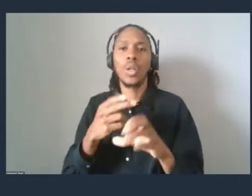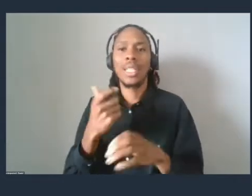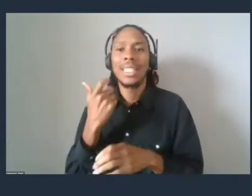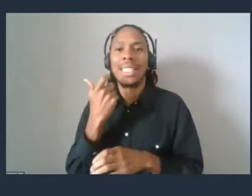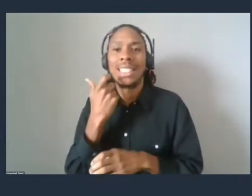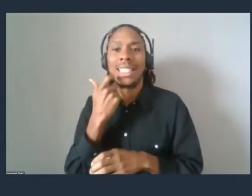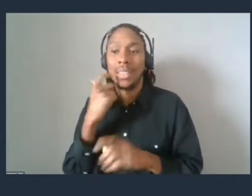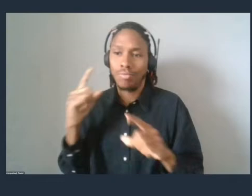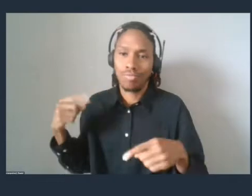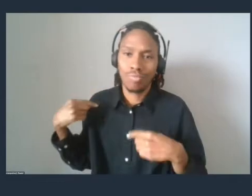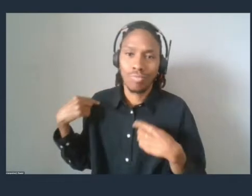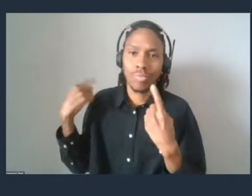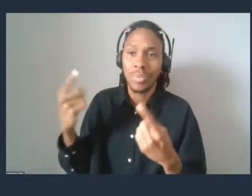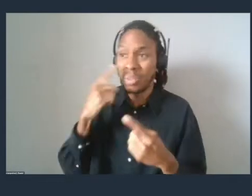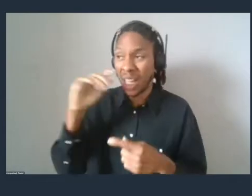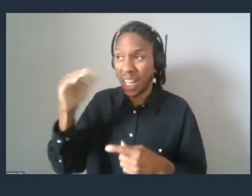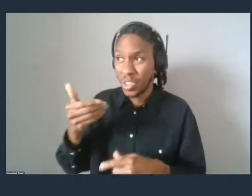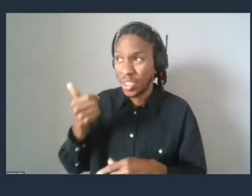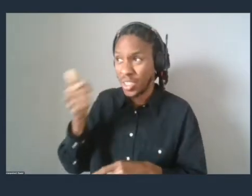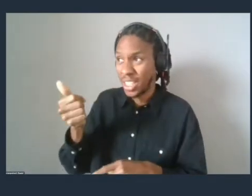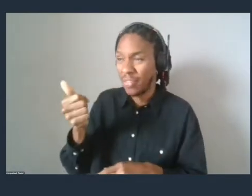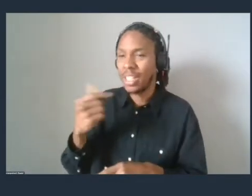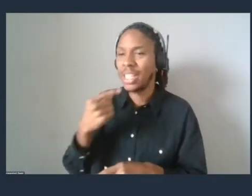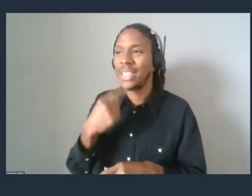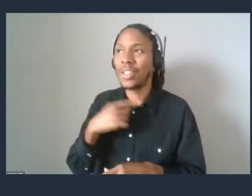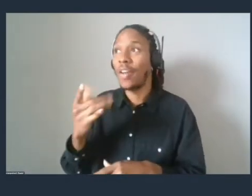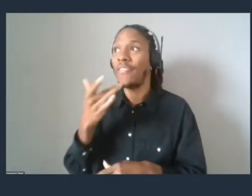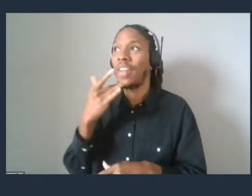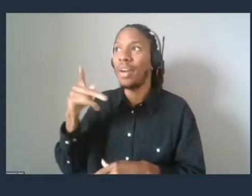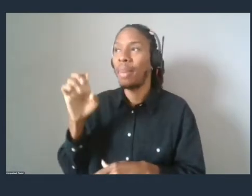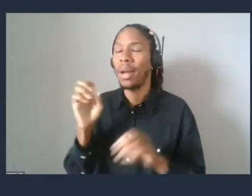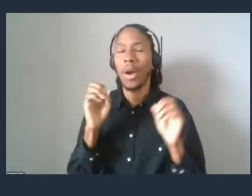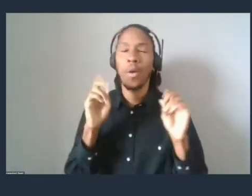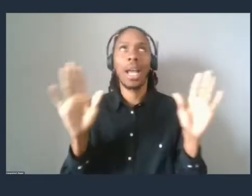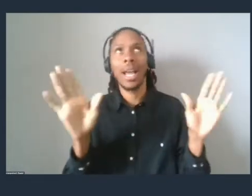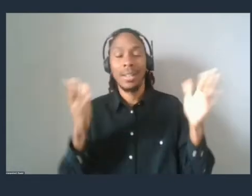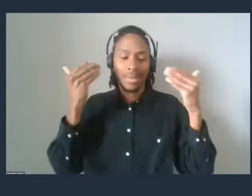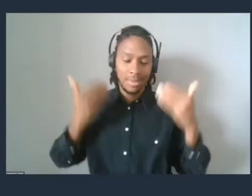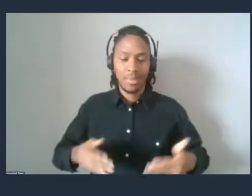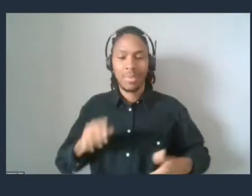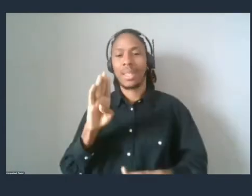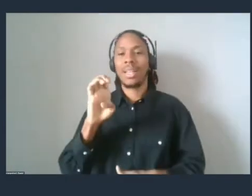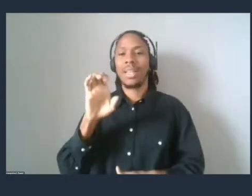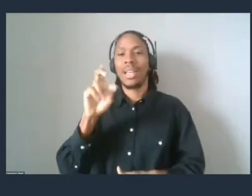would you like to reintroduce yourself and tell us about your favorite pie? Okay. Well, this is who I am. My name is Becky Weiss.